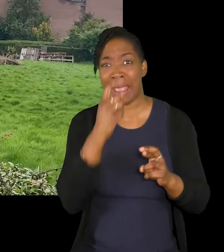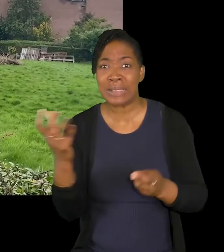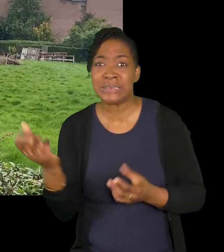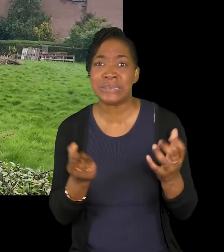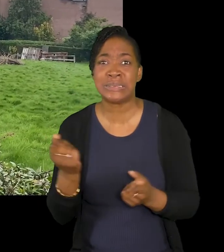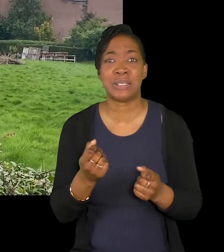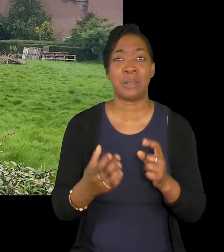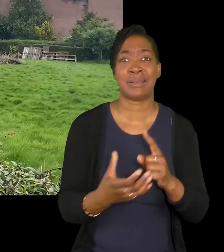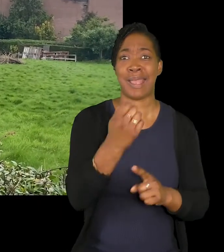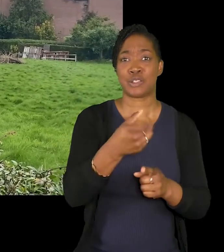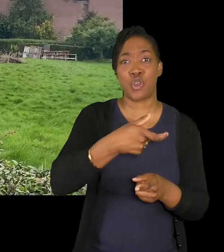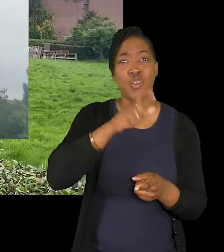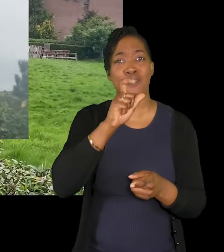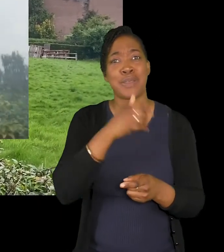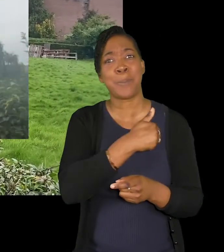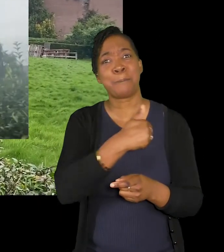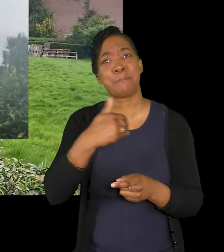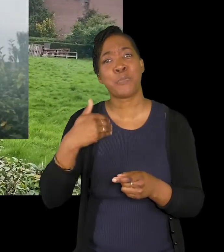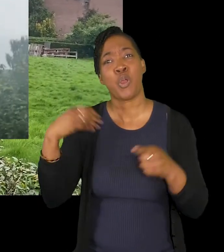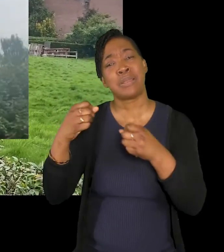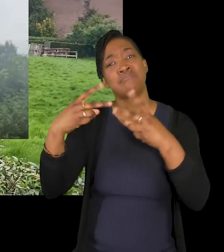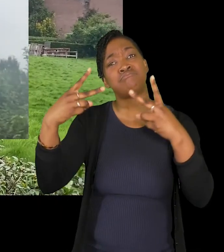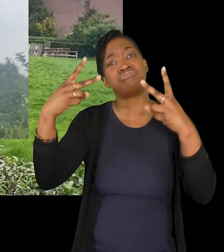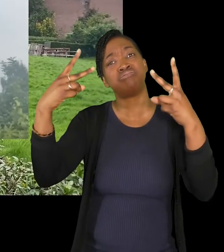I can grab a coffee in the morning light